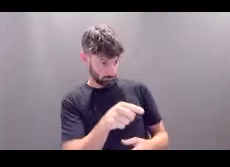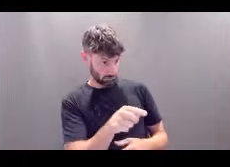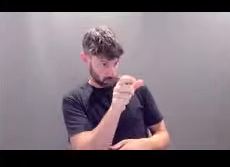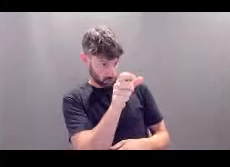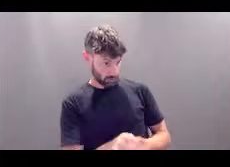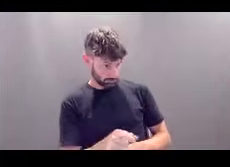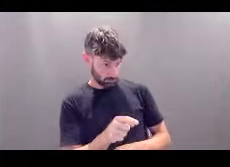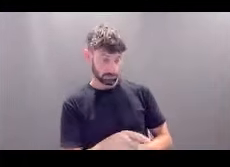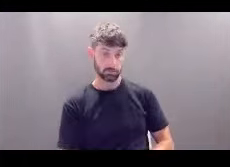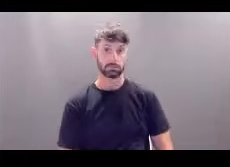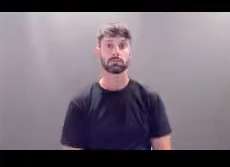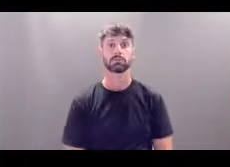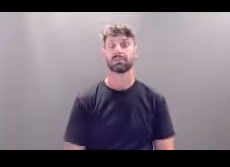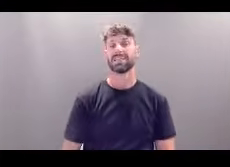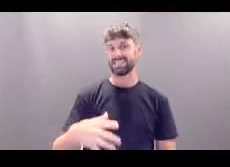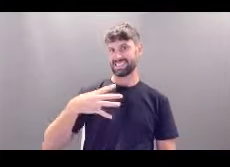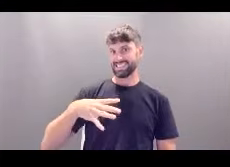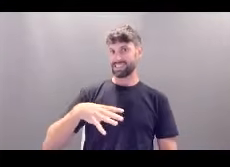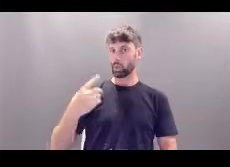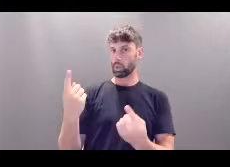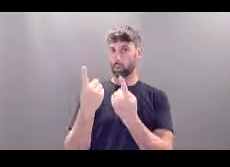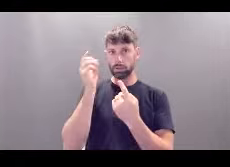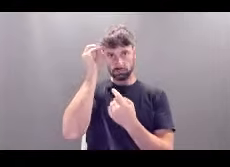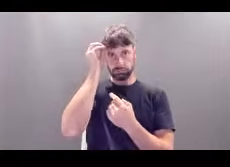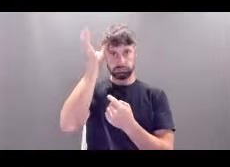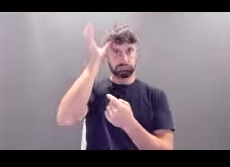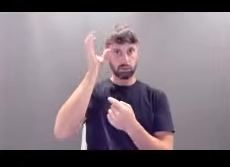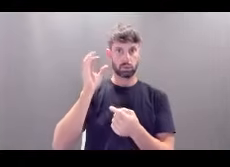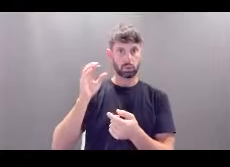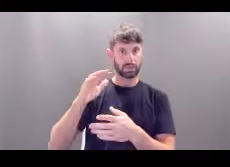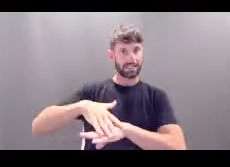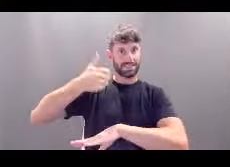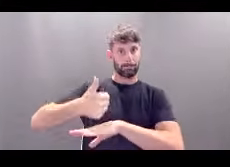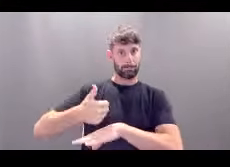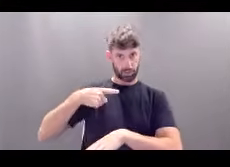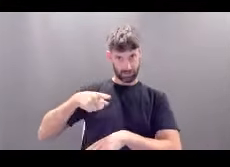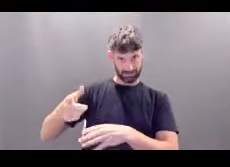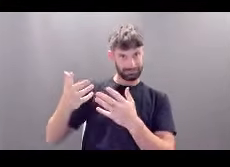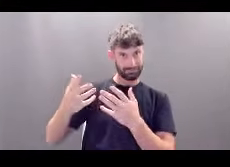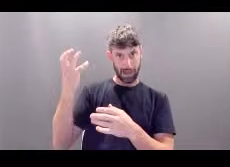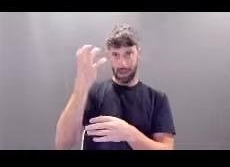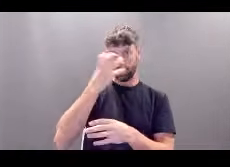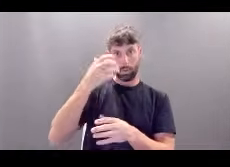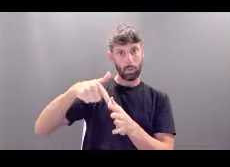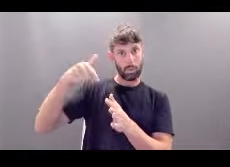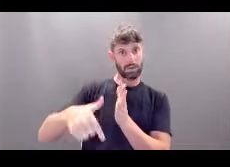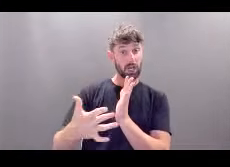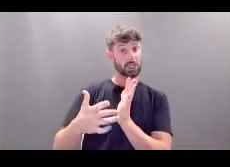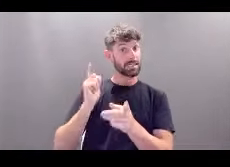They need specialised knowledge or tools to set them up. They may be custom made for a participant's individual